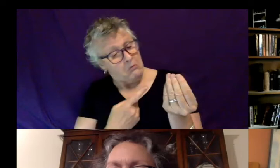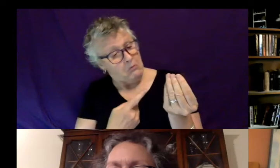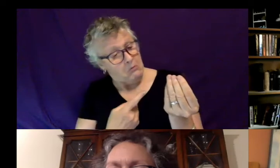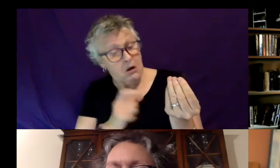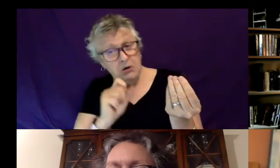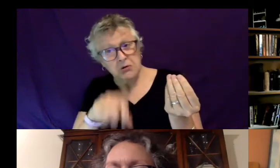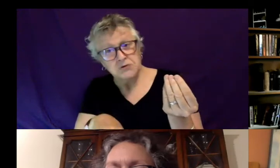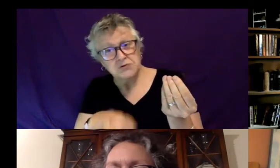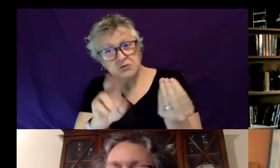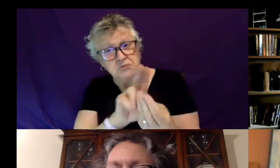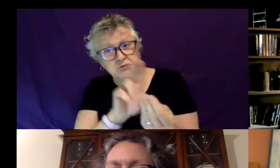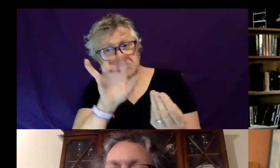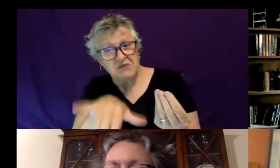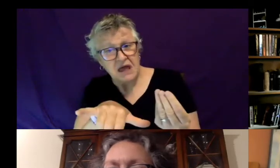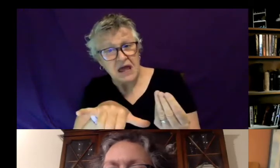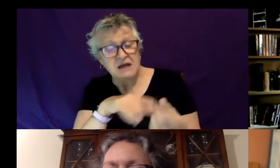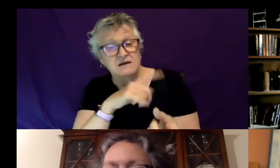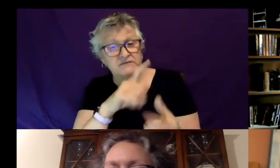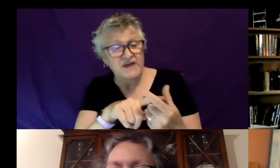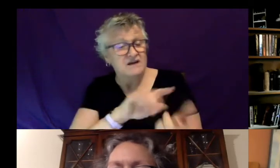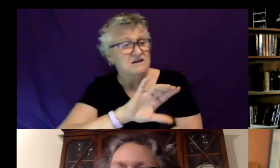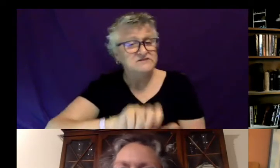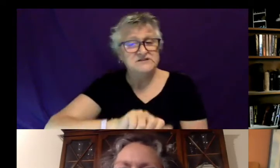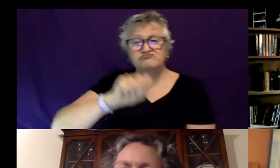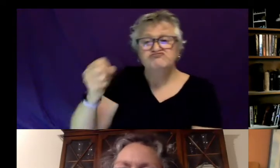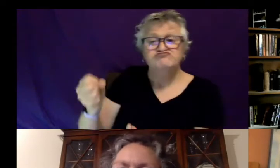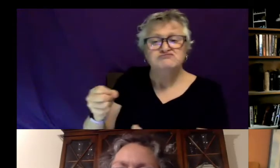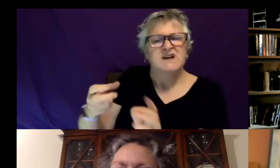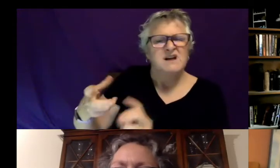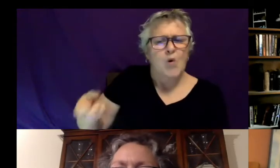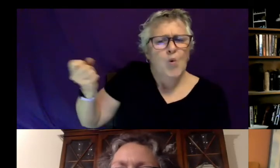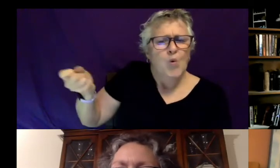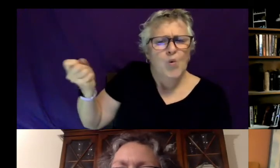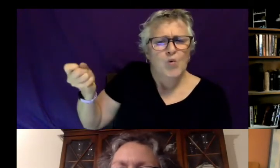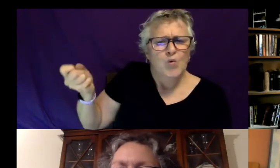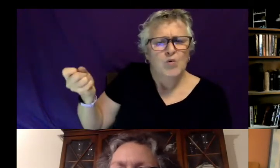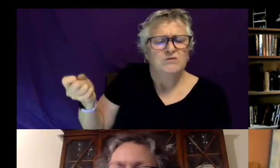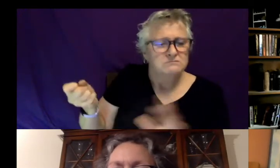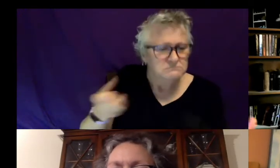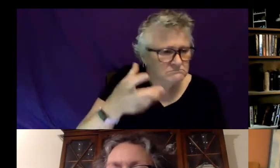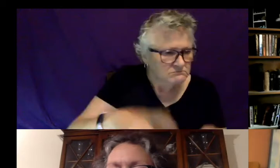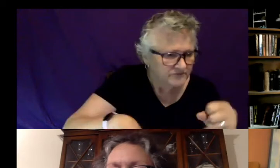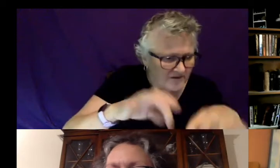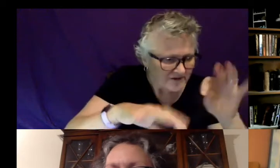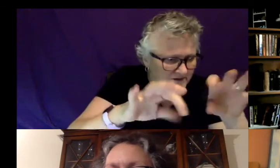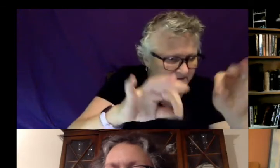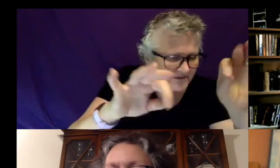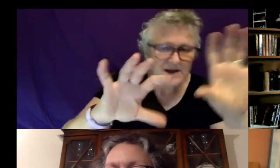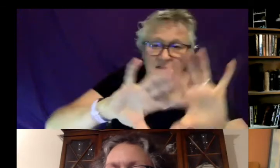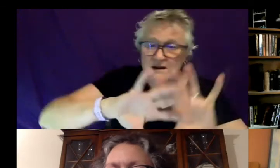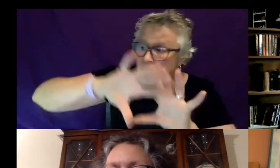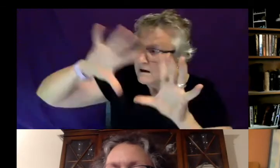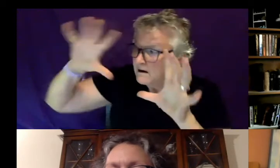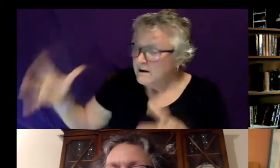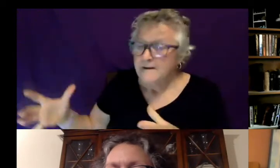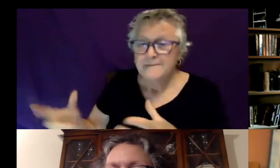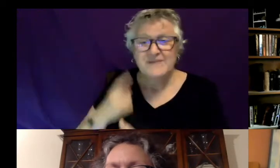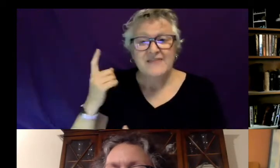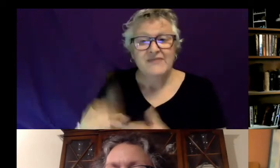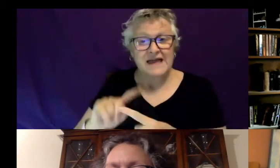I dig through this pile, and just start whipping out all this stuff, and digging through it, and, and then I just kind of, you know, wing it!